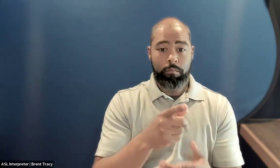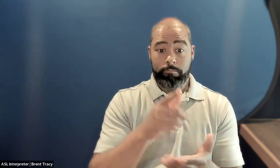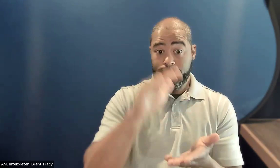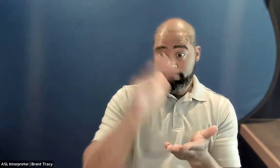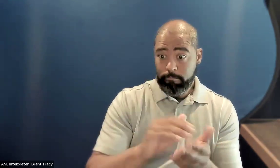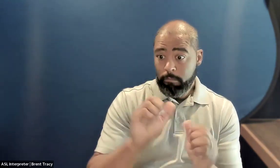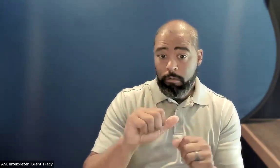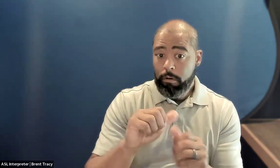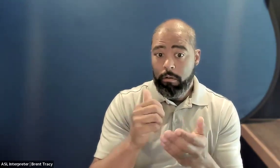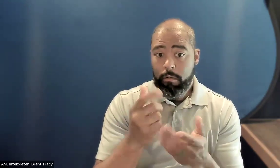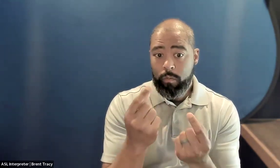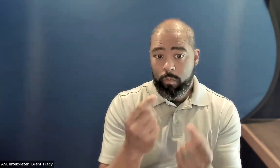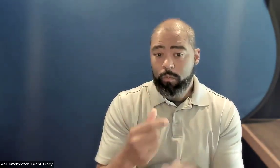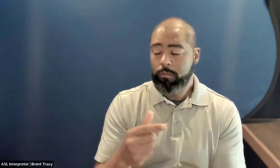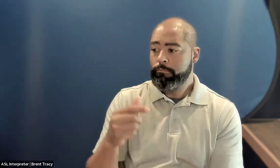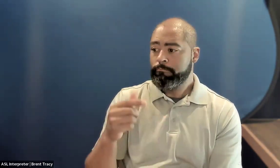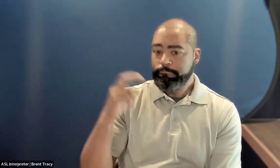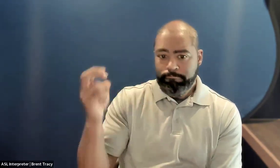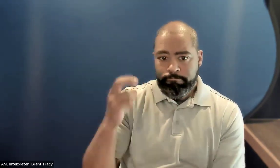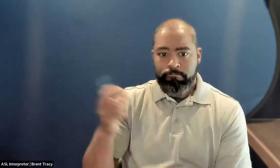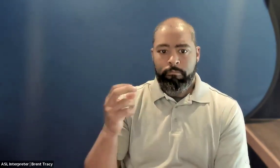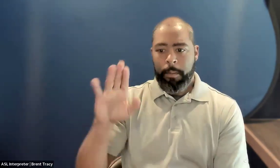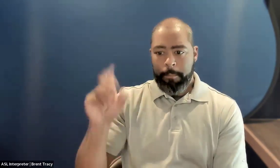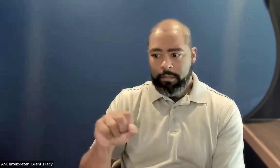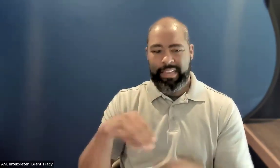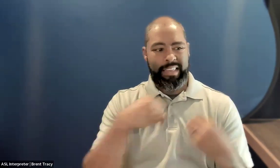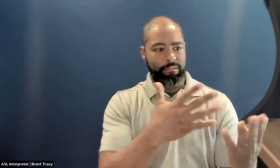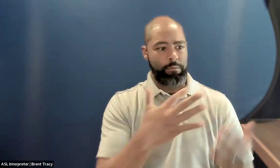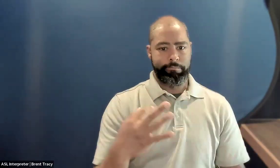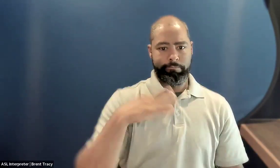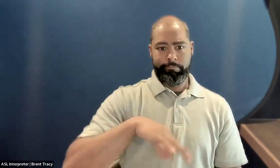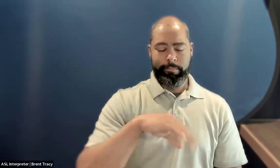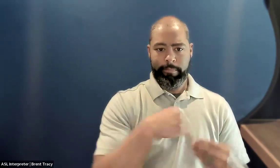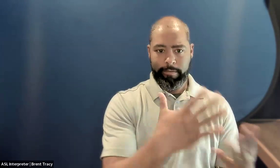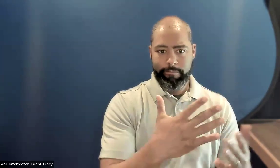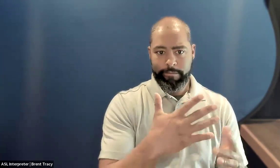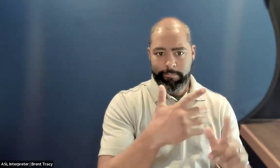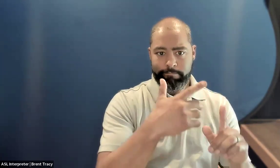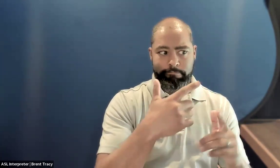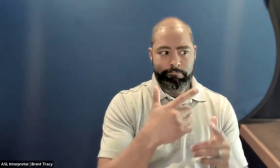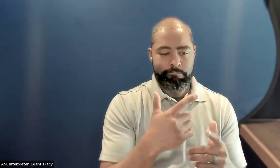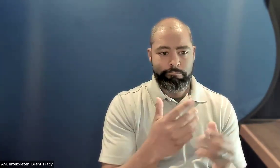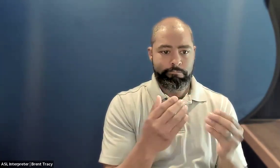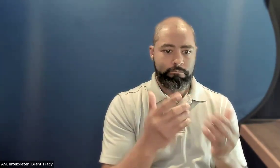So this is somewhat conceptual at this stage. If, if we do get positive feedback, we do anticipate